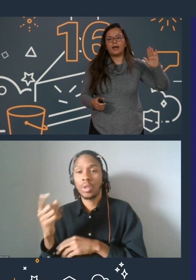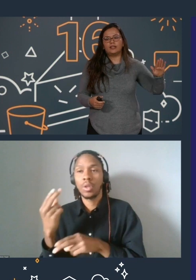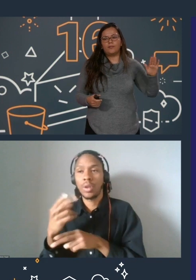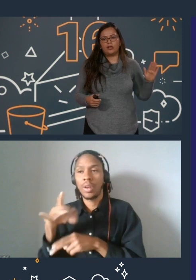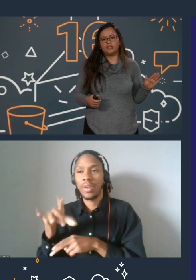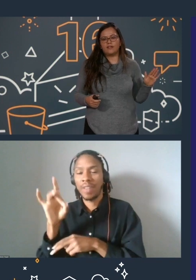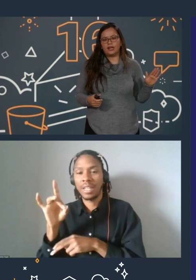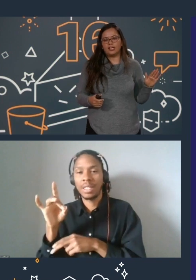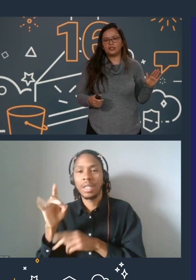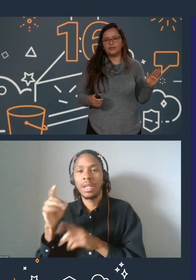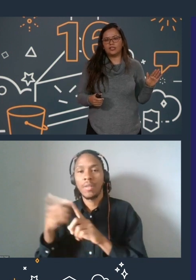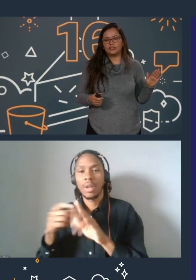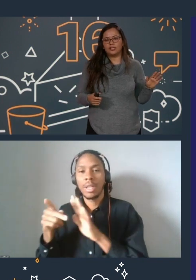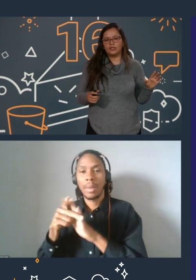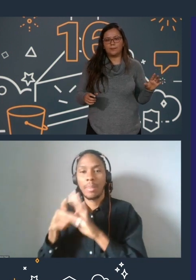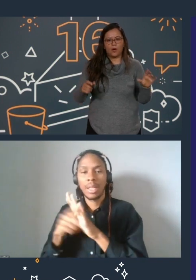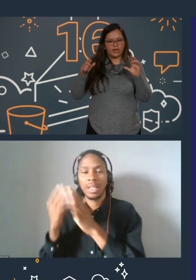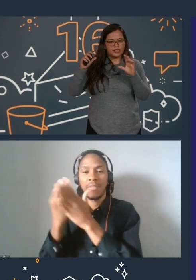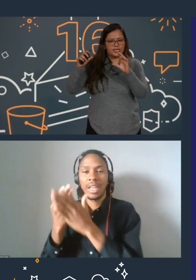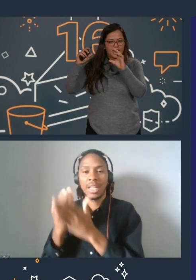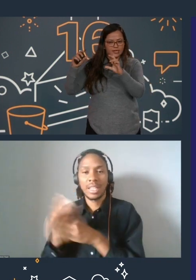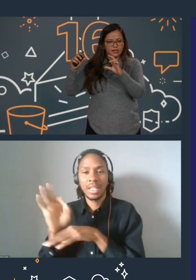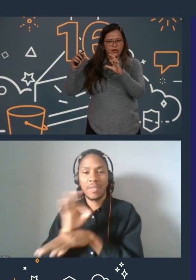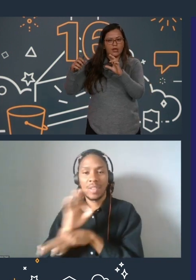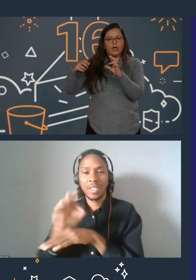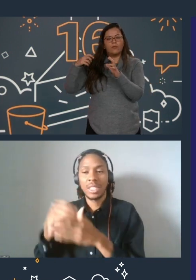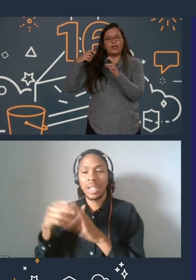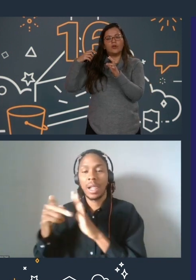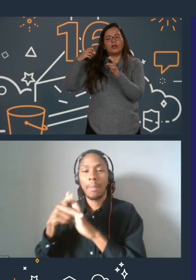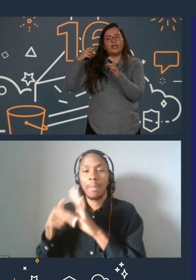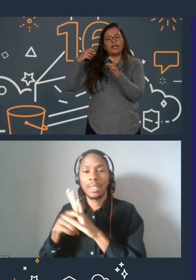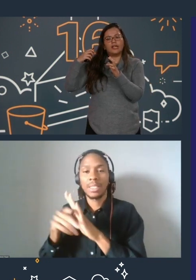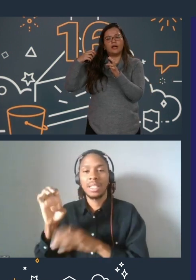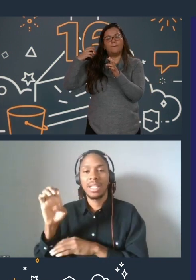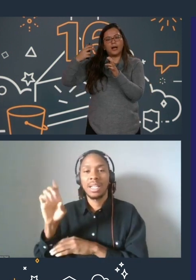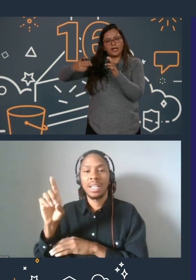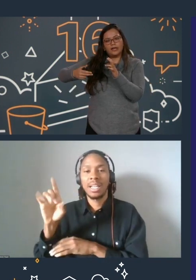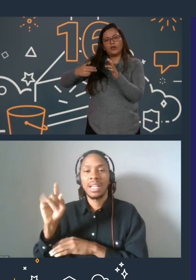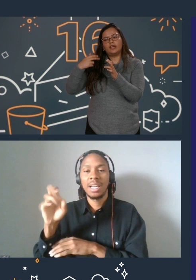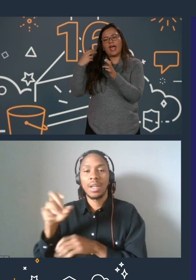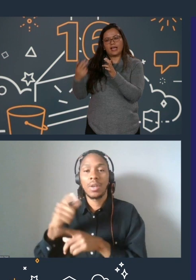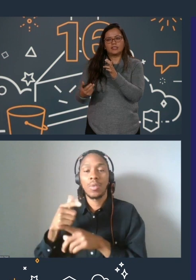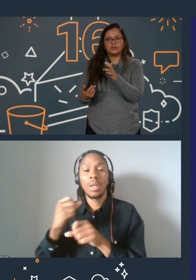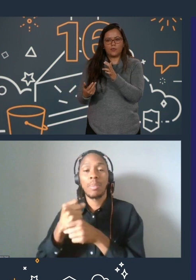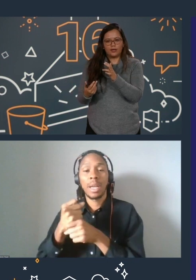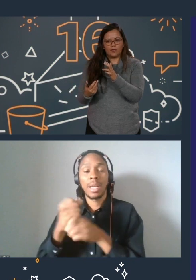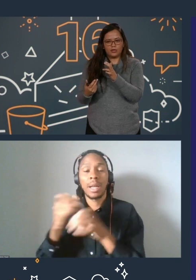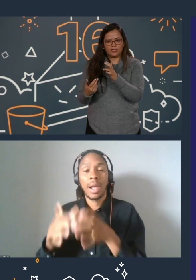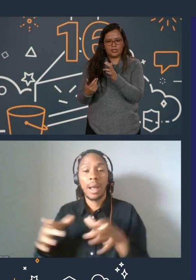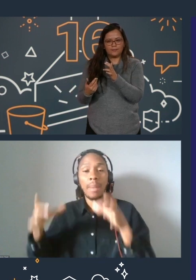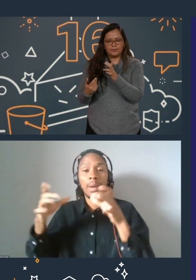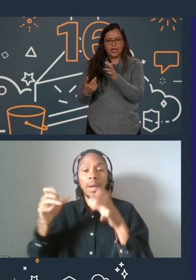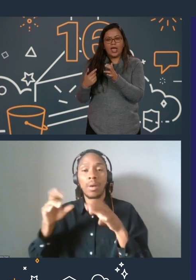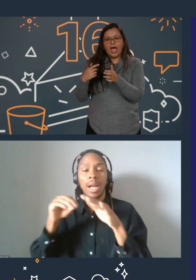by the policy validation feature in the policy editor when you are creating a bucket or an access point policy,